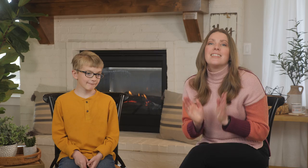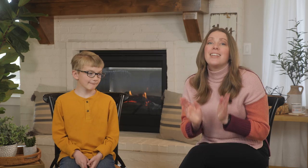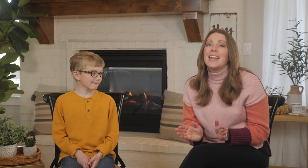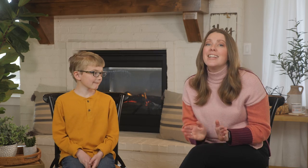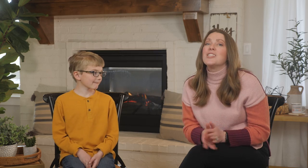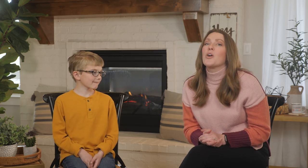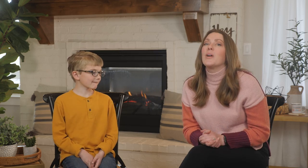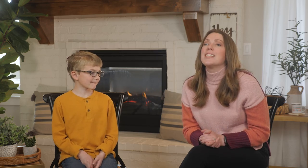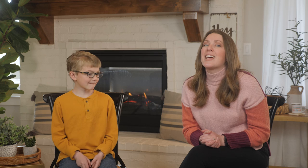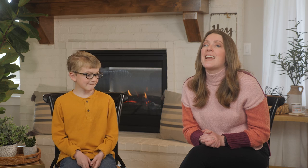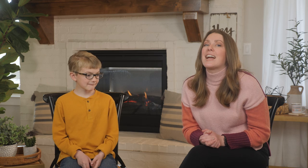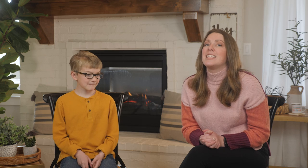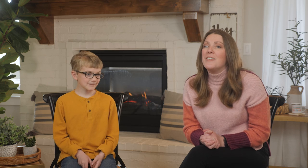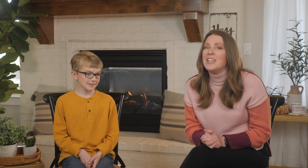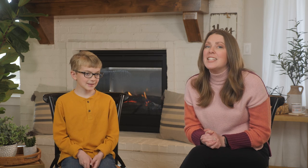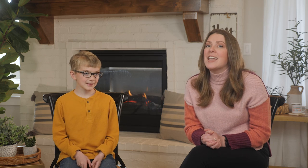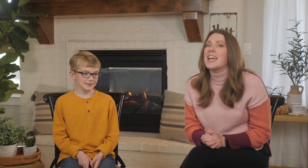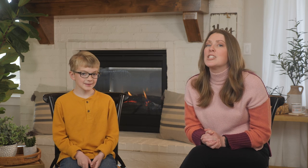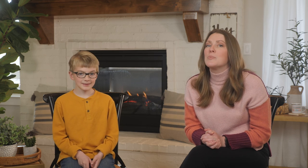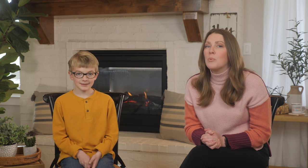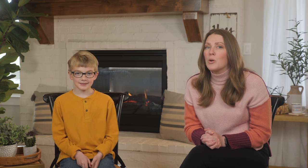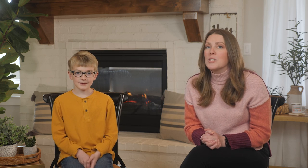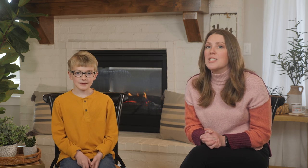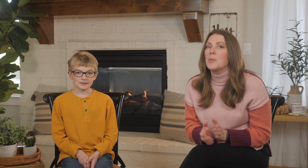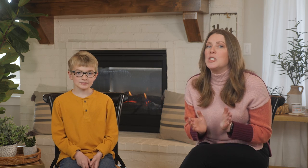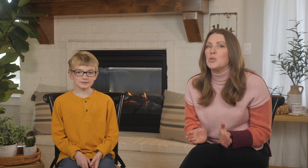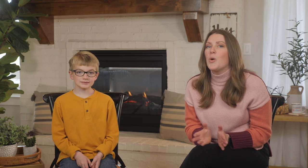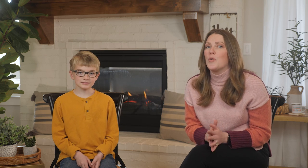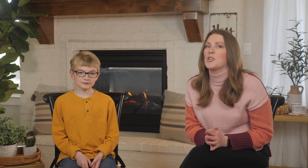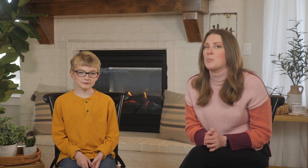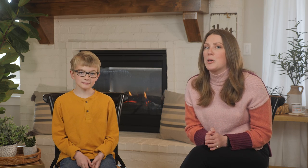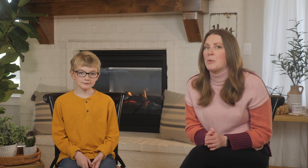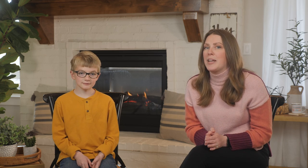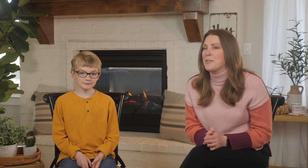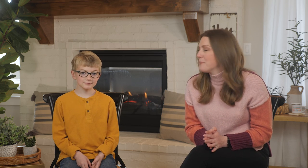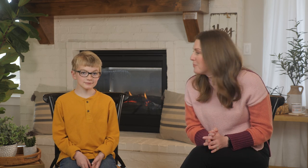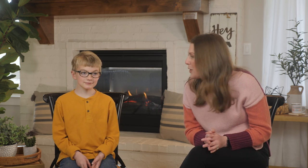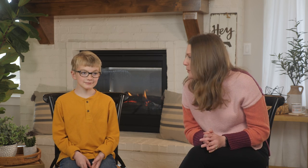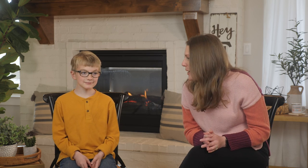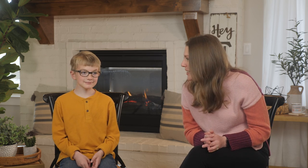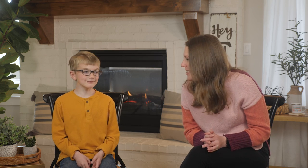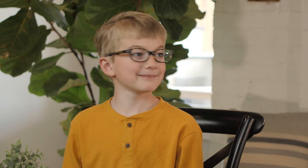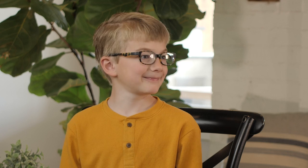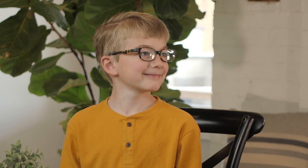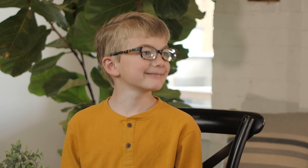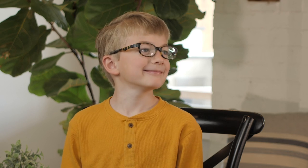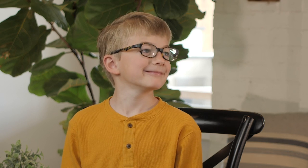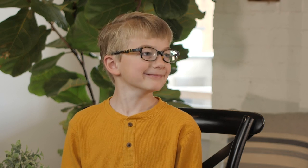Lane is going to sign activities and sports that we do over spring break. Are you ready? Okay.